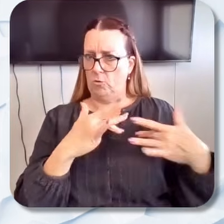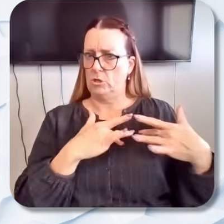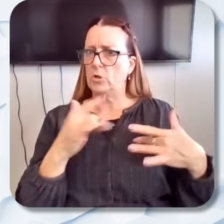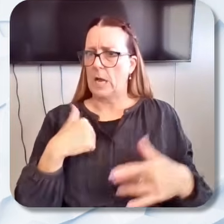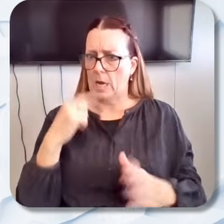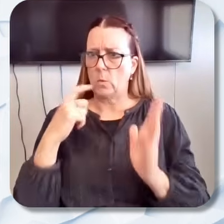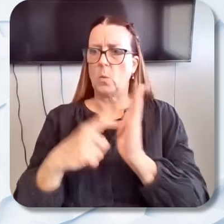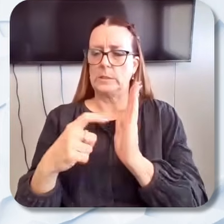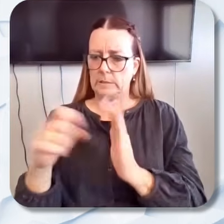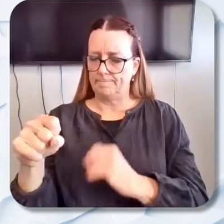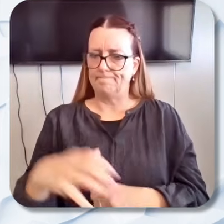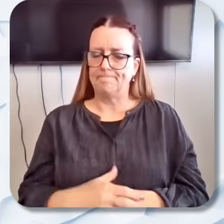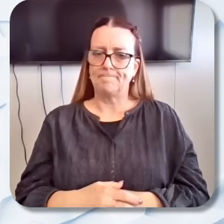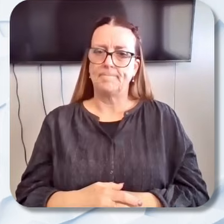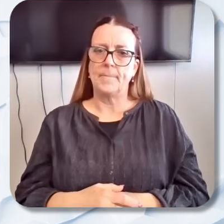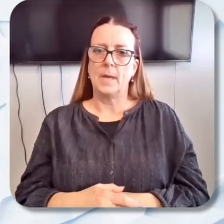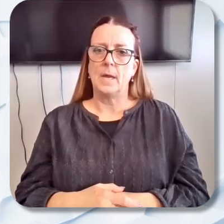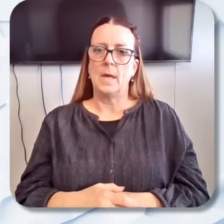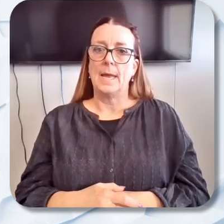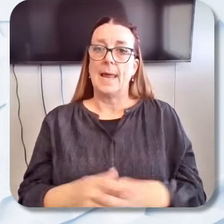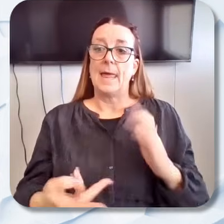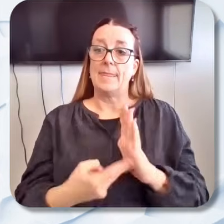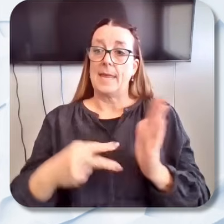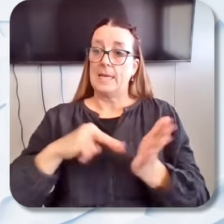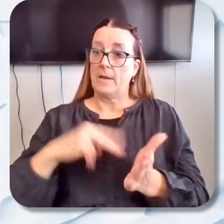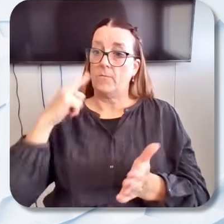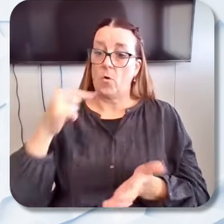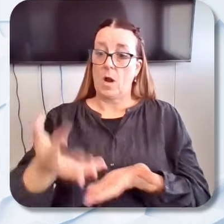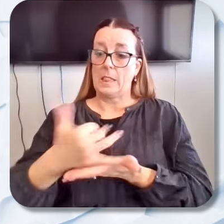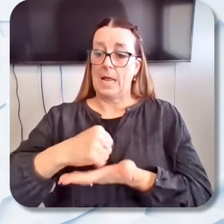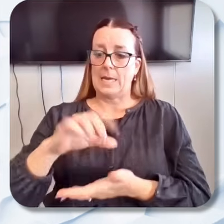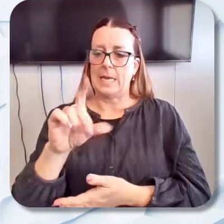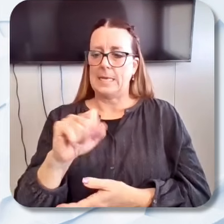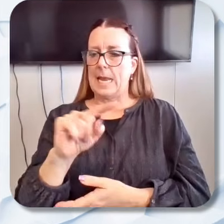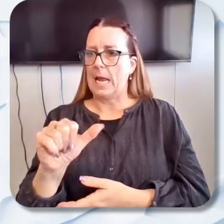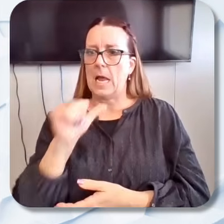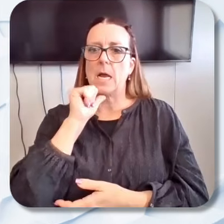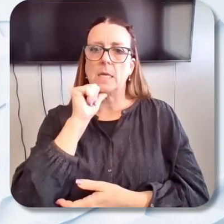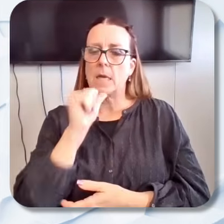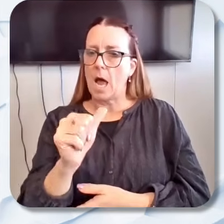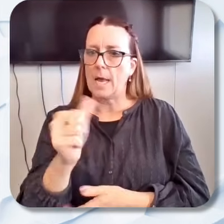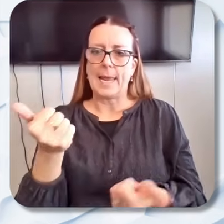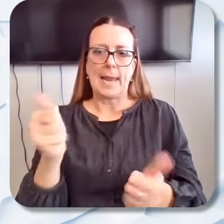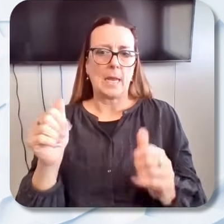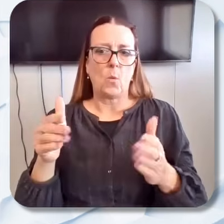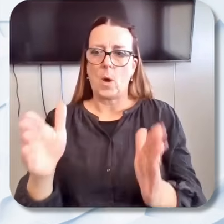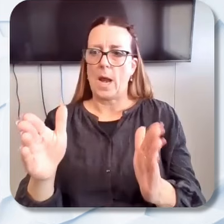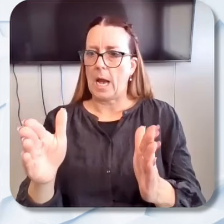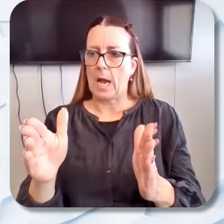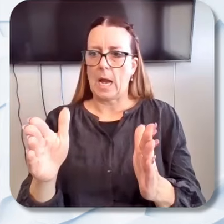So let me start off by saying, the intent of this data collection is not in any way shape or form a witch hunt.